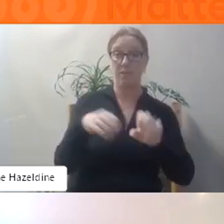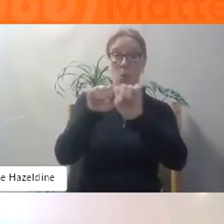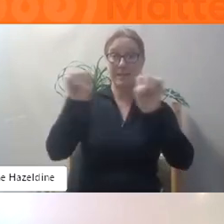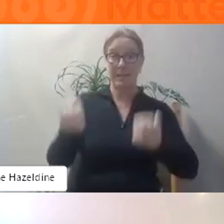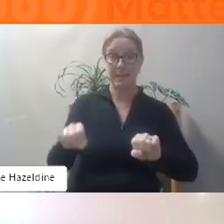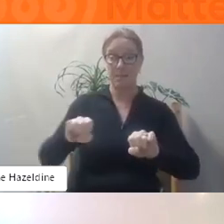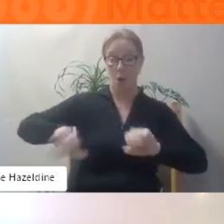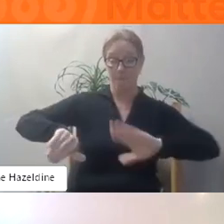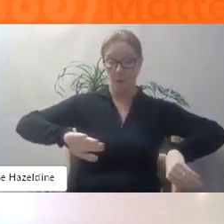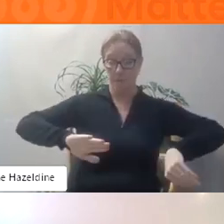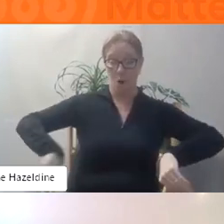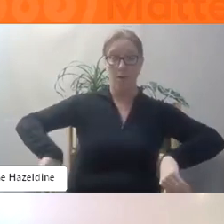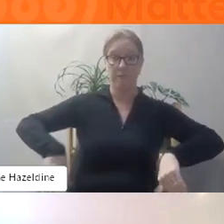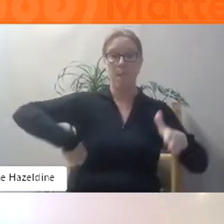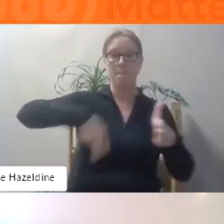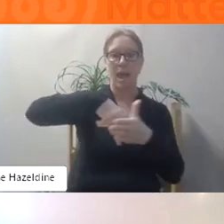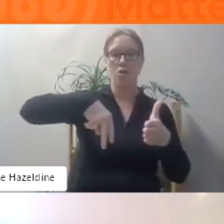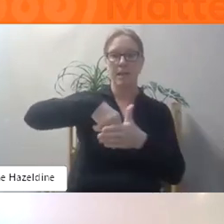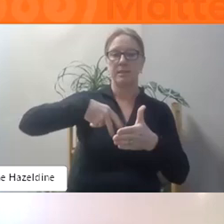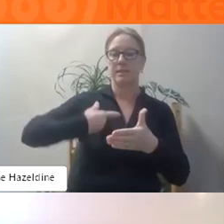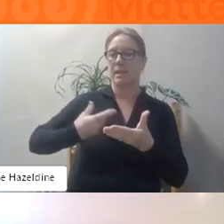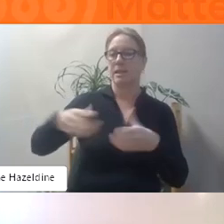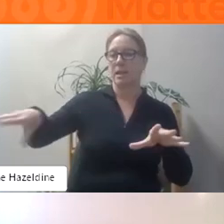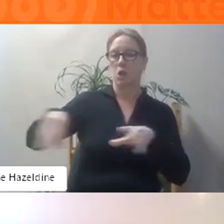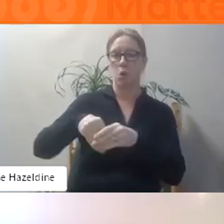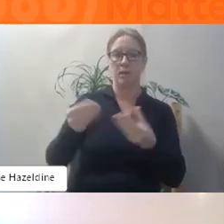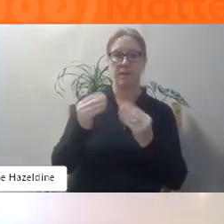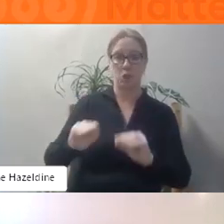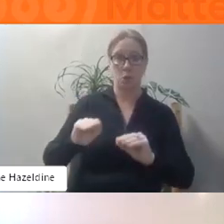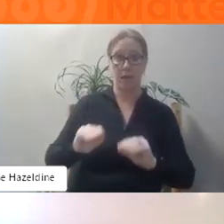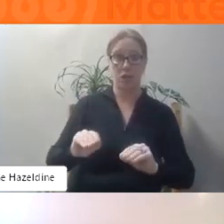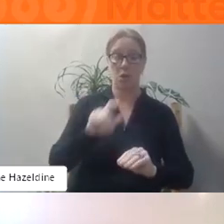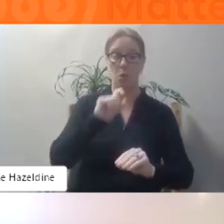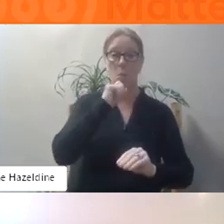in education. And we're going to probably use the term AAC and people